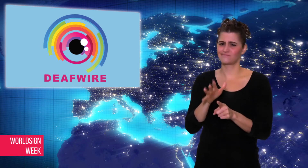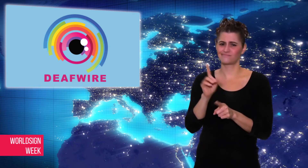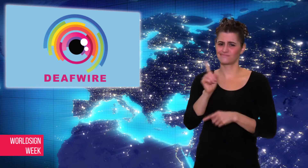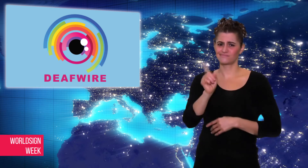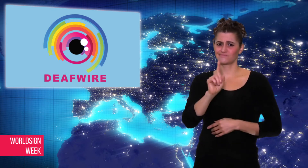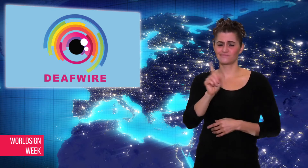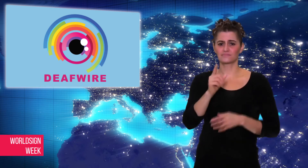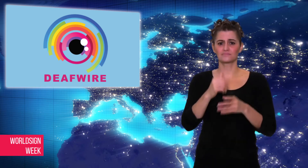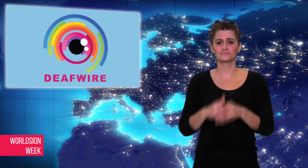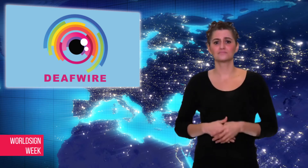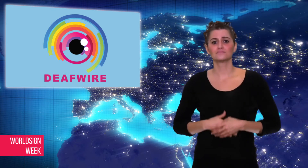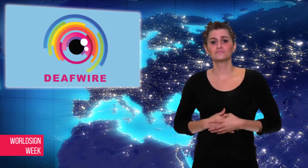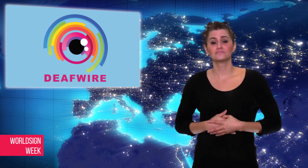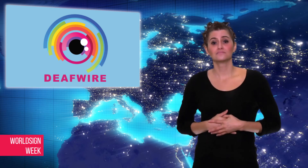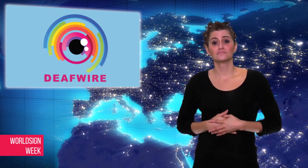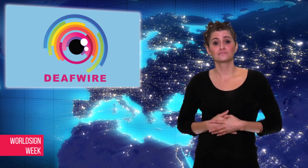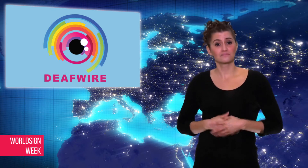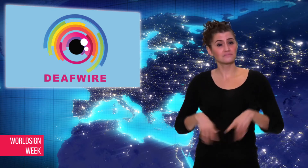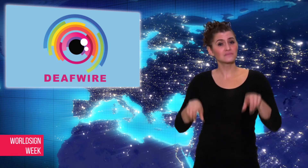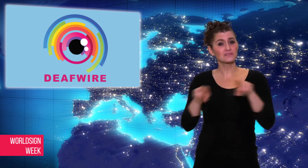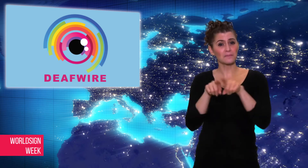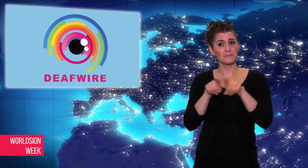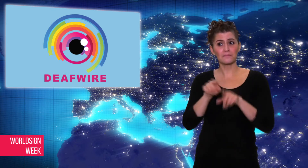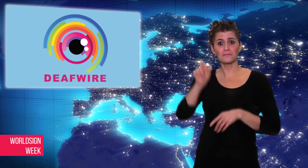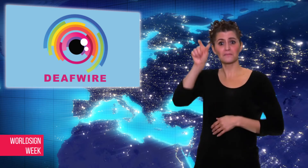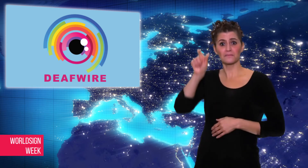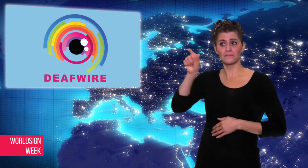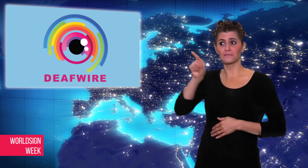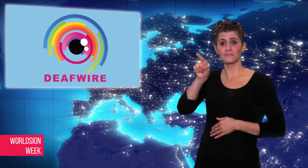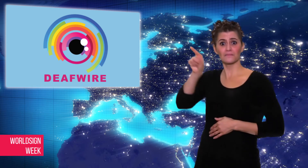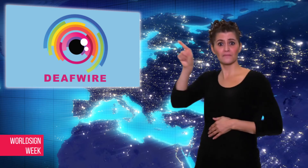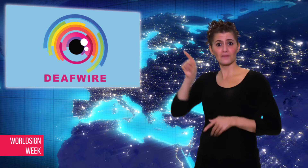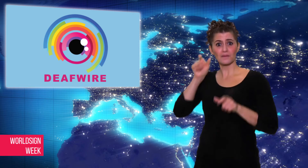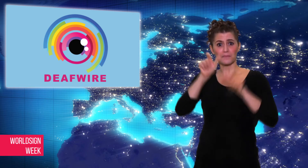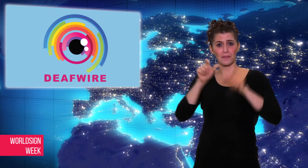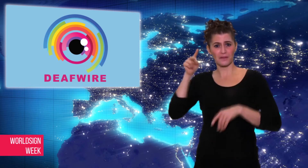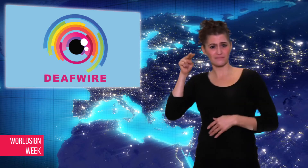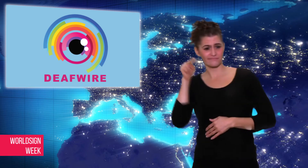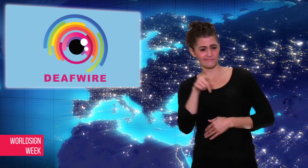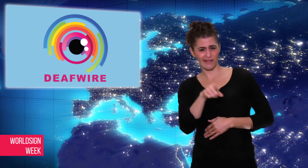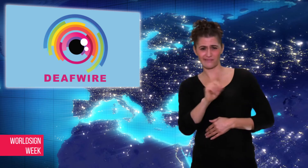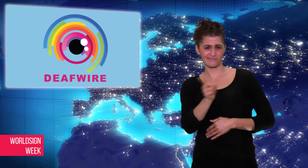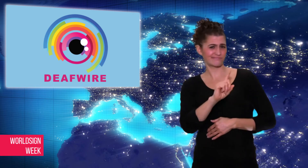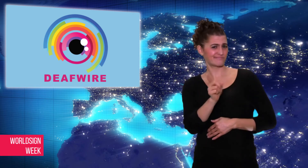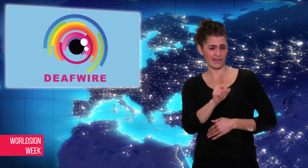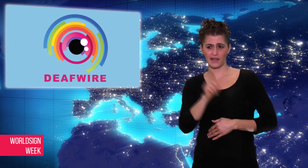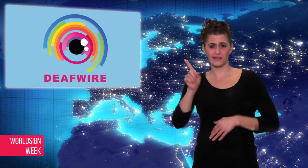scene, also mentioning that the movie